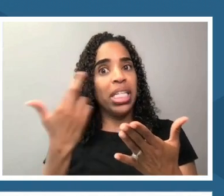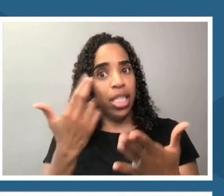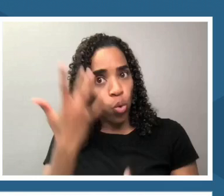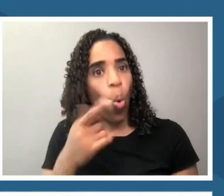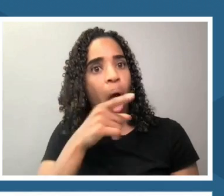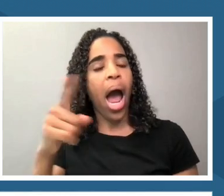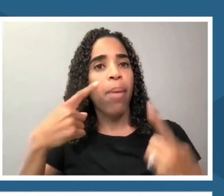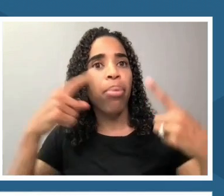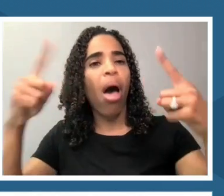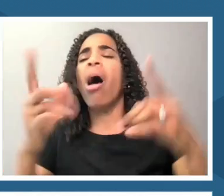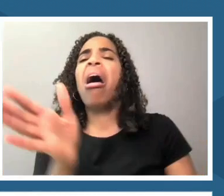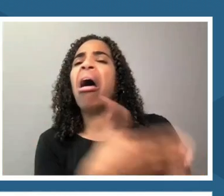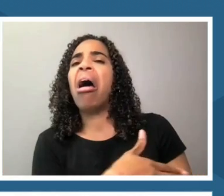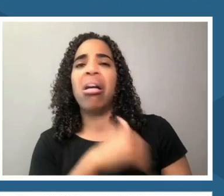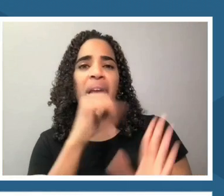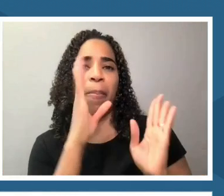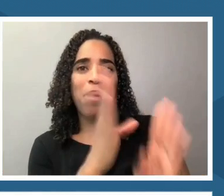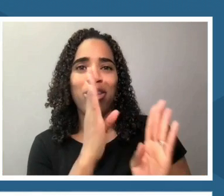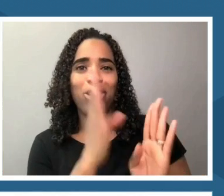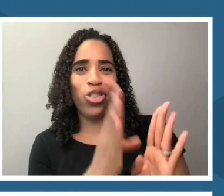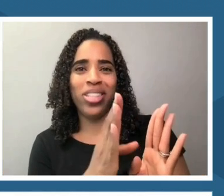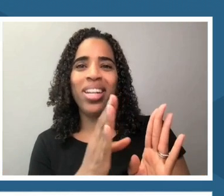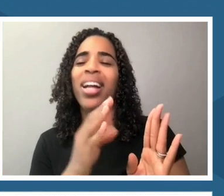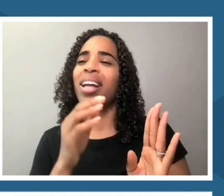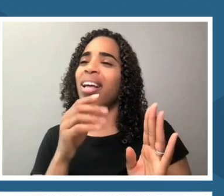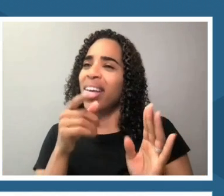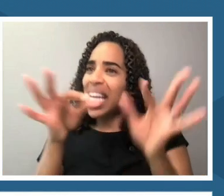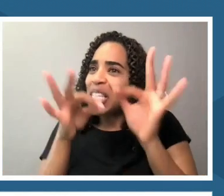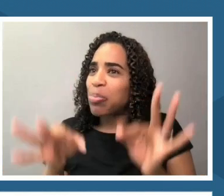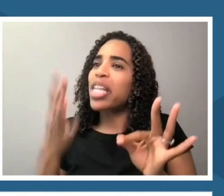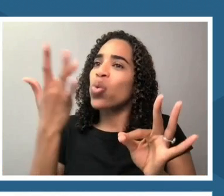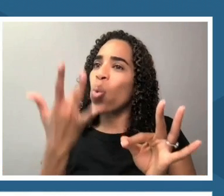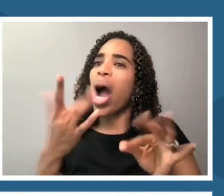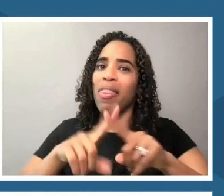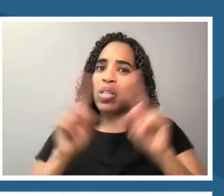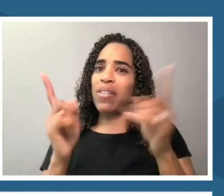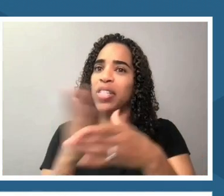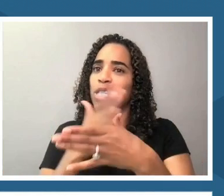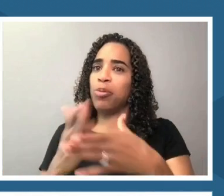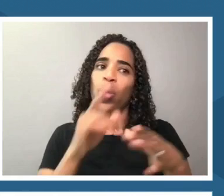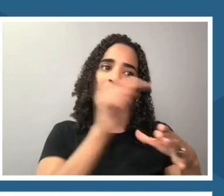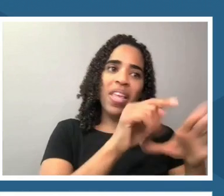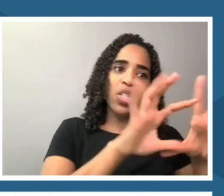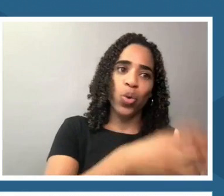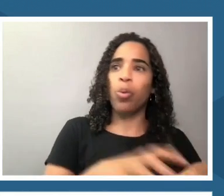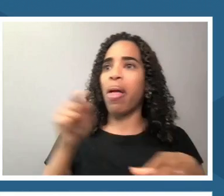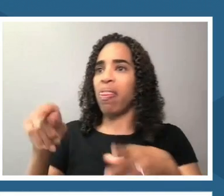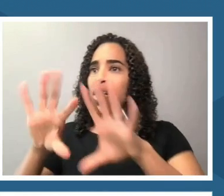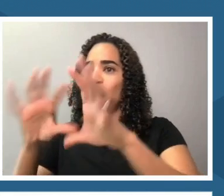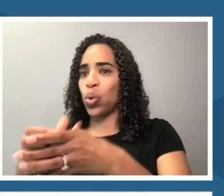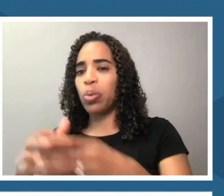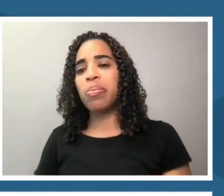explain why there are differences among some racial and ethnic groups and so in